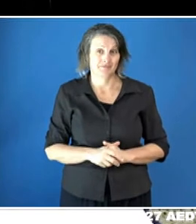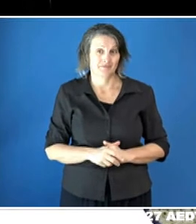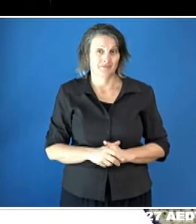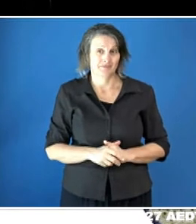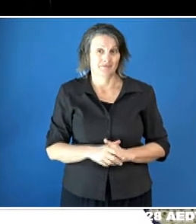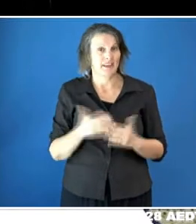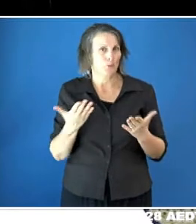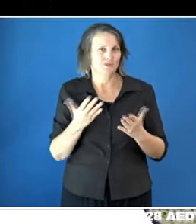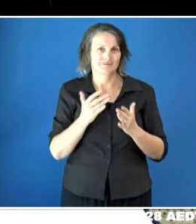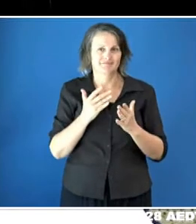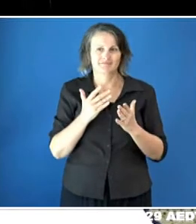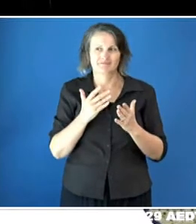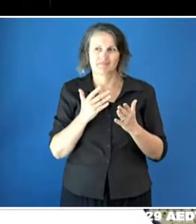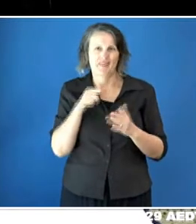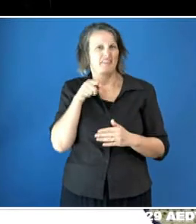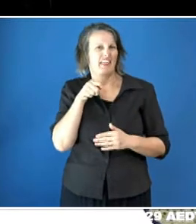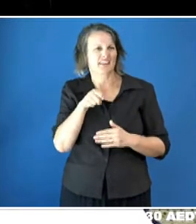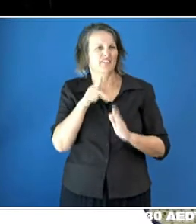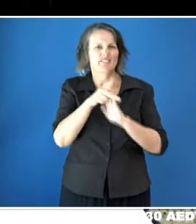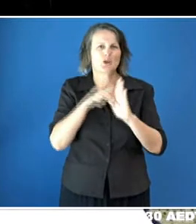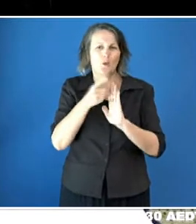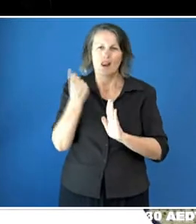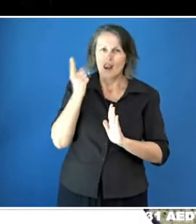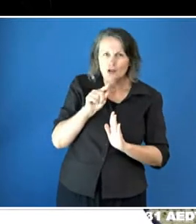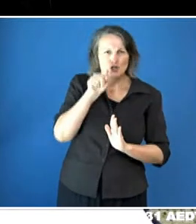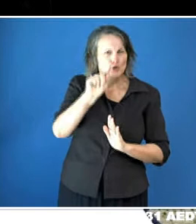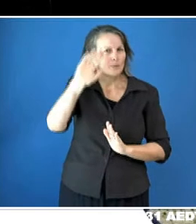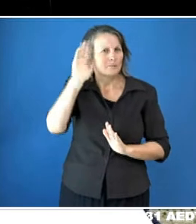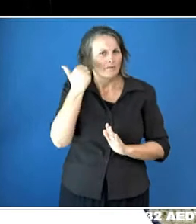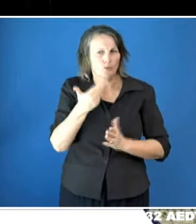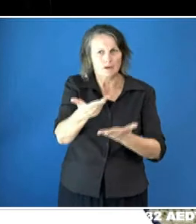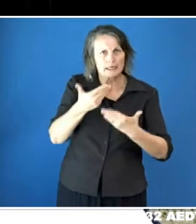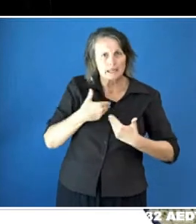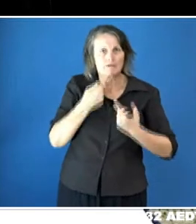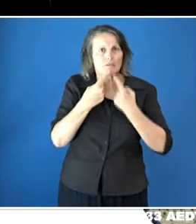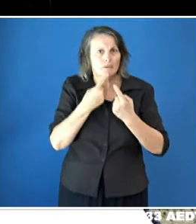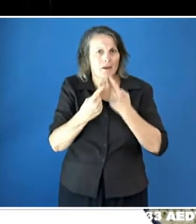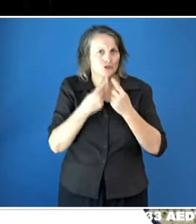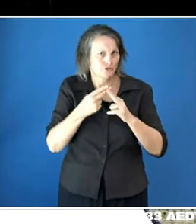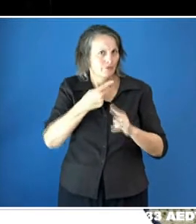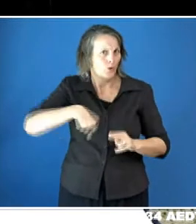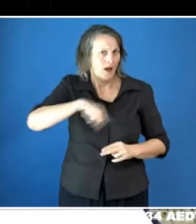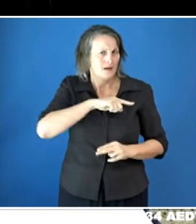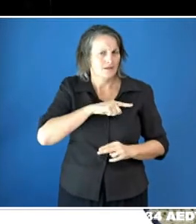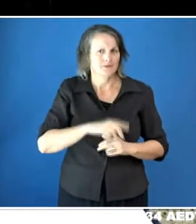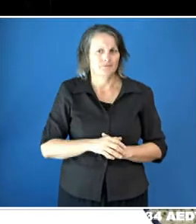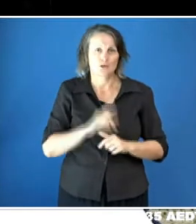following - that was based on you had prepared some information for the Royal Commission. MS CRAWFORD: Yeah. MS EASTMAN: Talking about your life. Yeah.